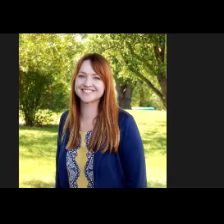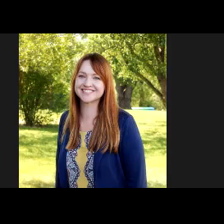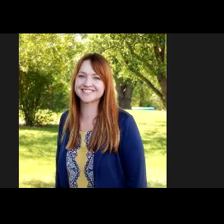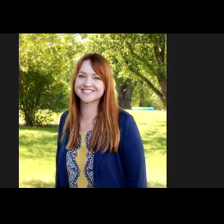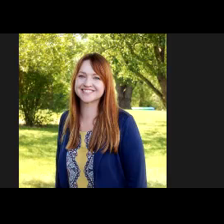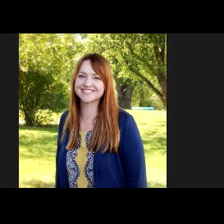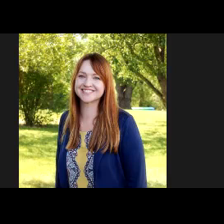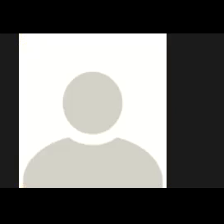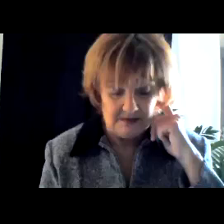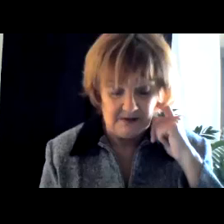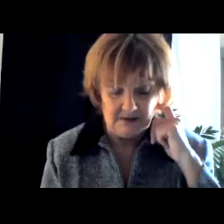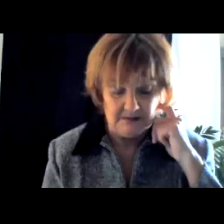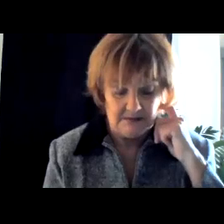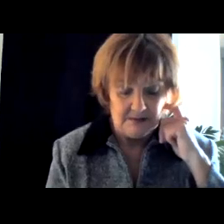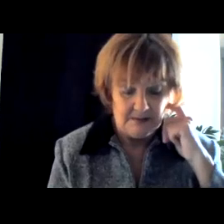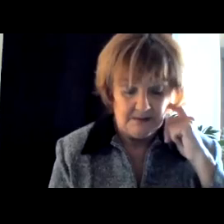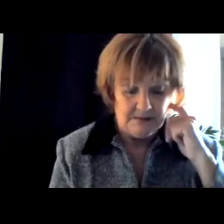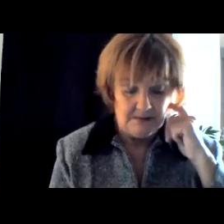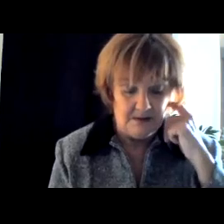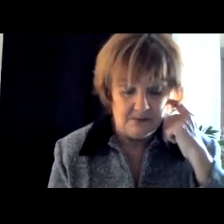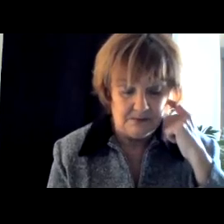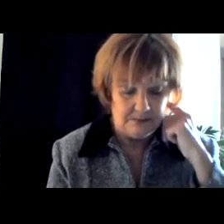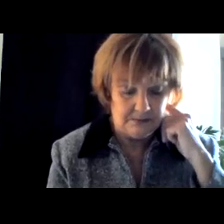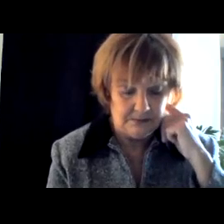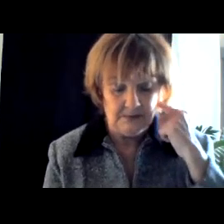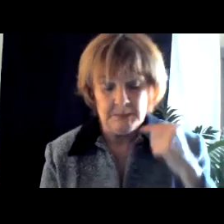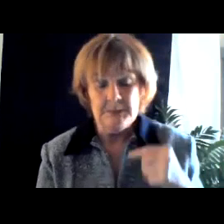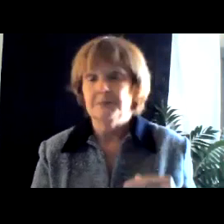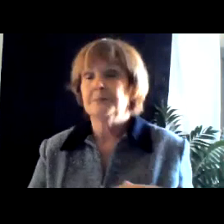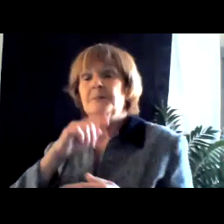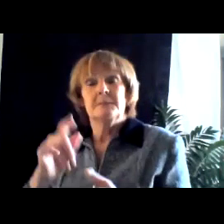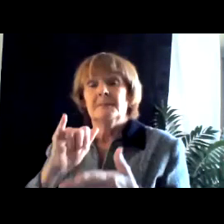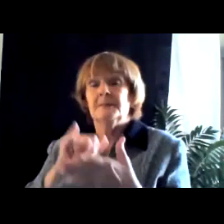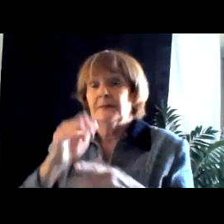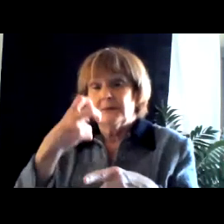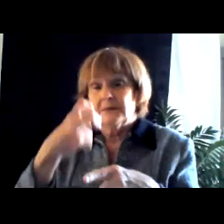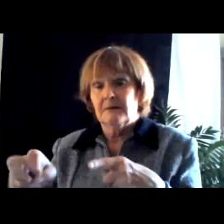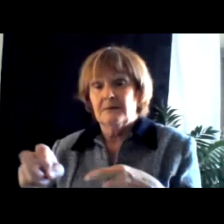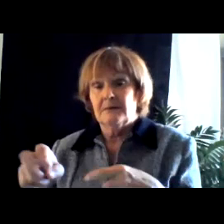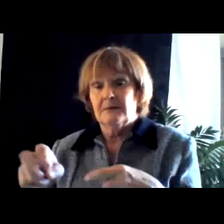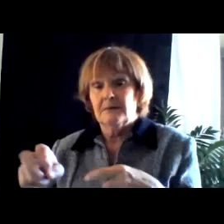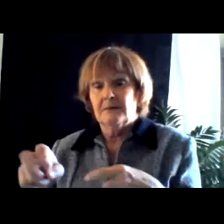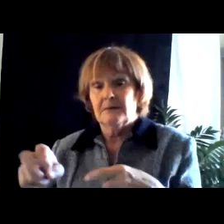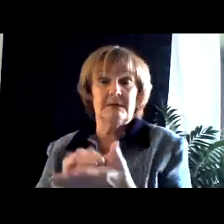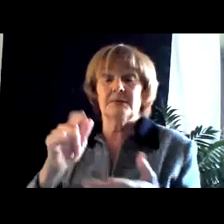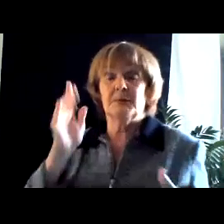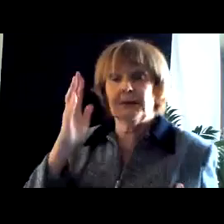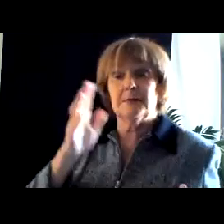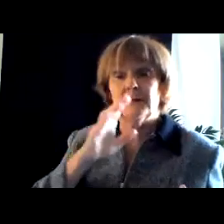or that create conditions that make it very difficult for you to respond to sudden events, we can expand our thinking around this